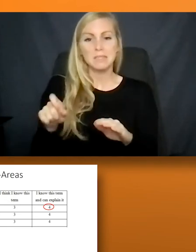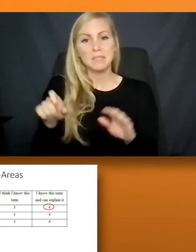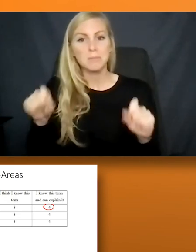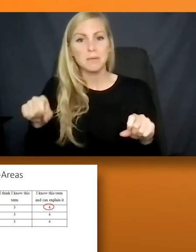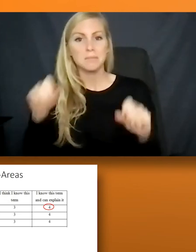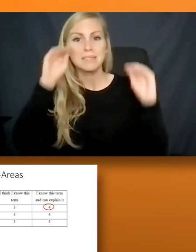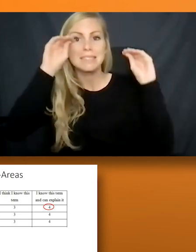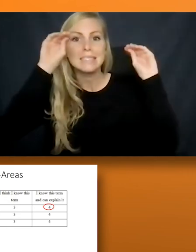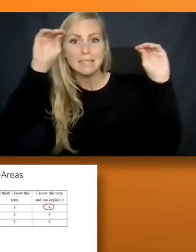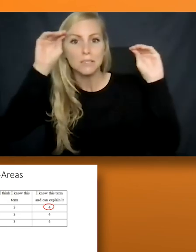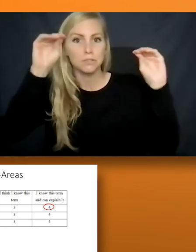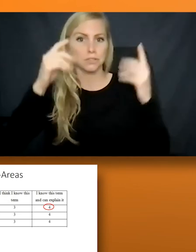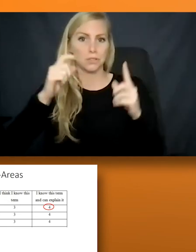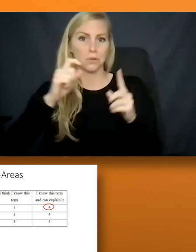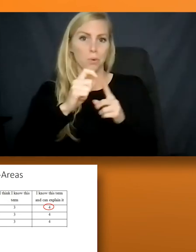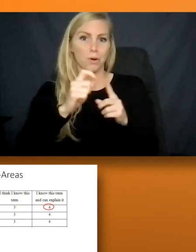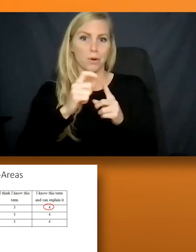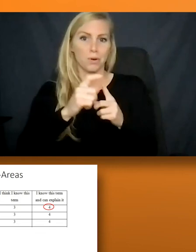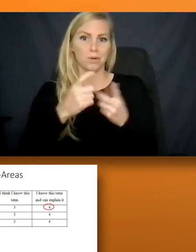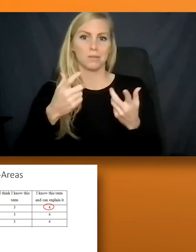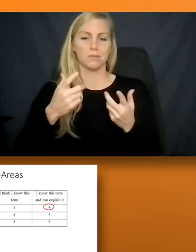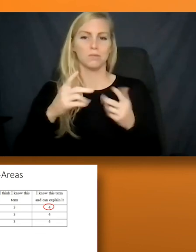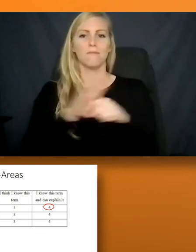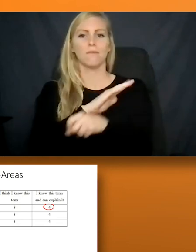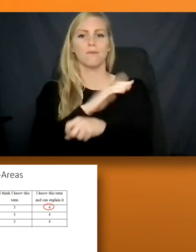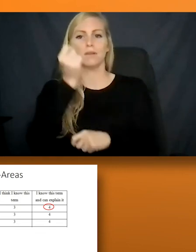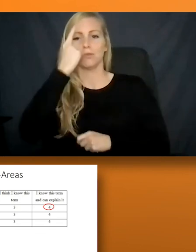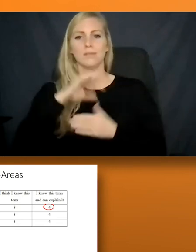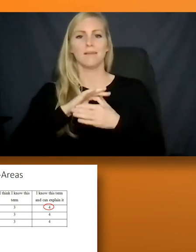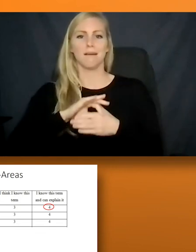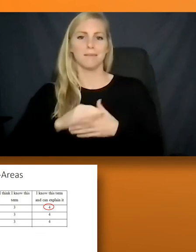in order to really understand whatever content